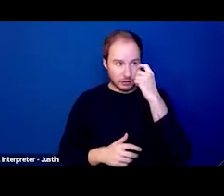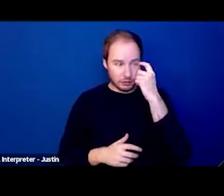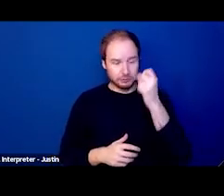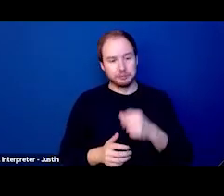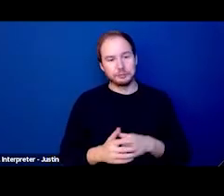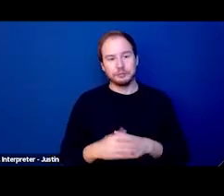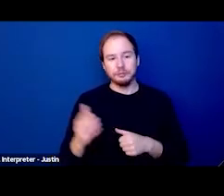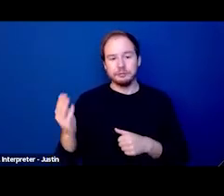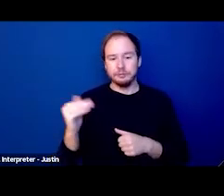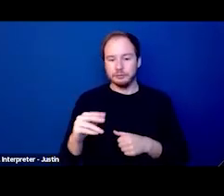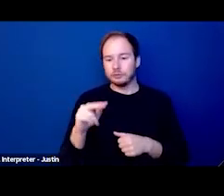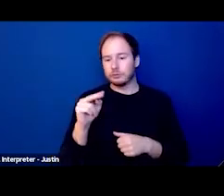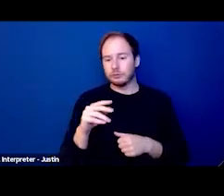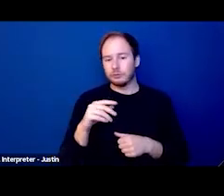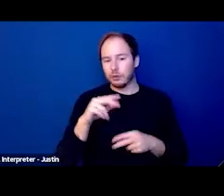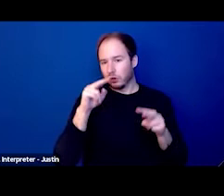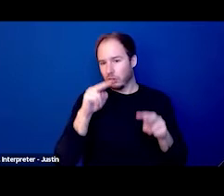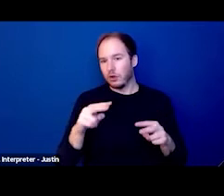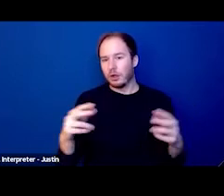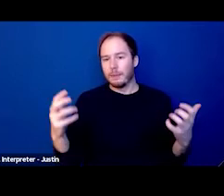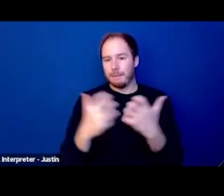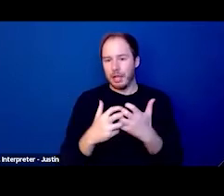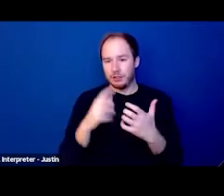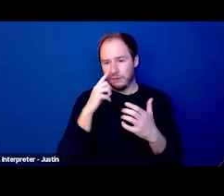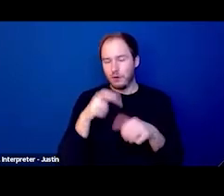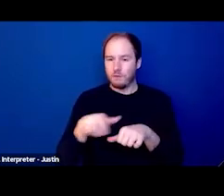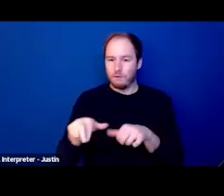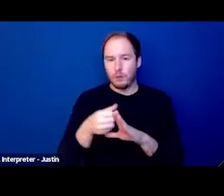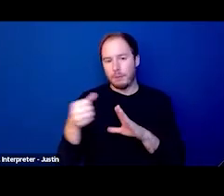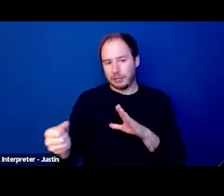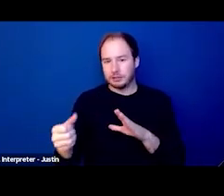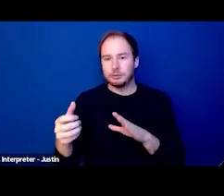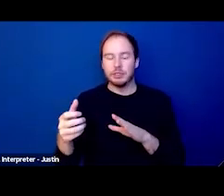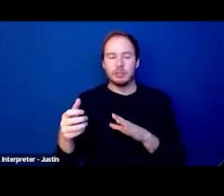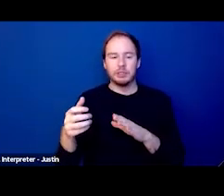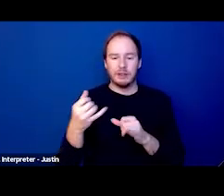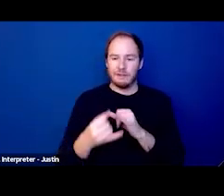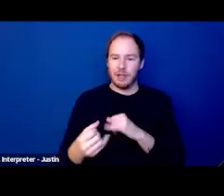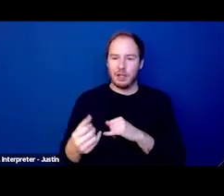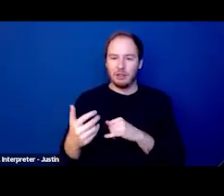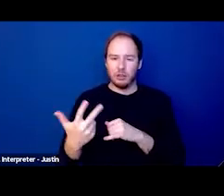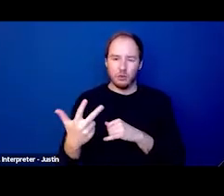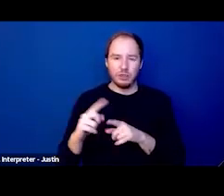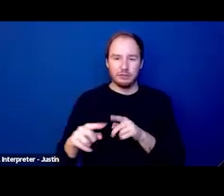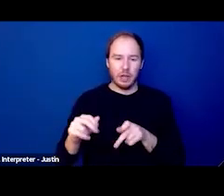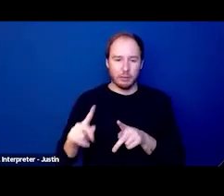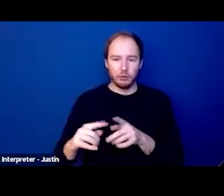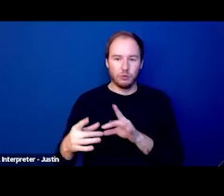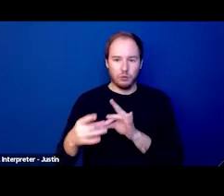And then finally looking at matching referral placement, so those final three, and again, opportunities to coordinate and partner.